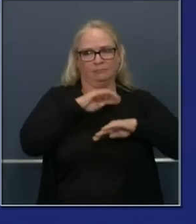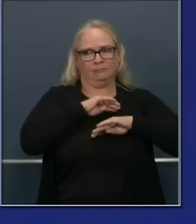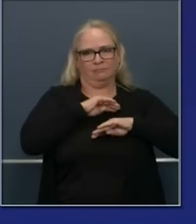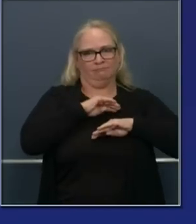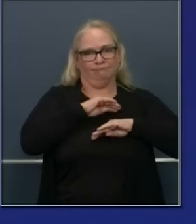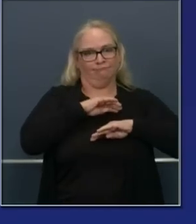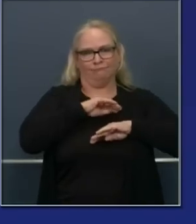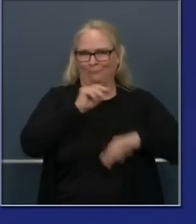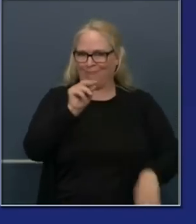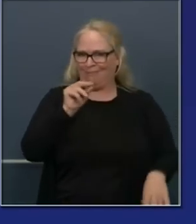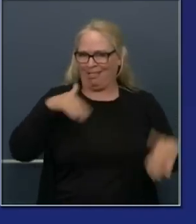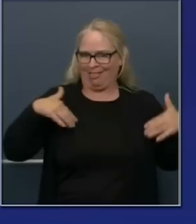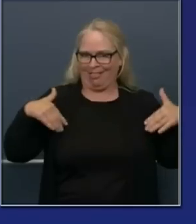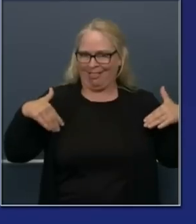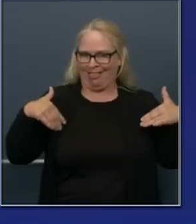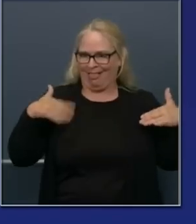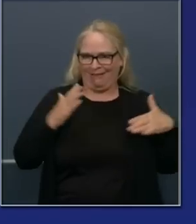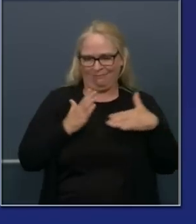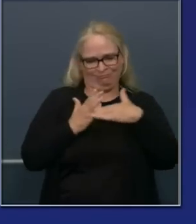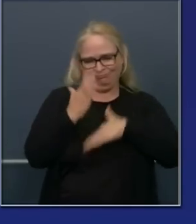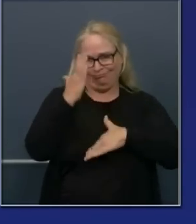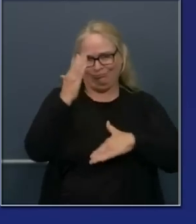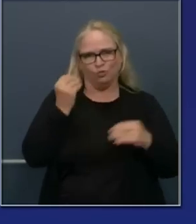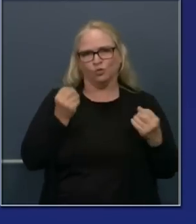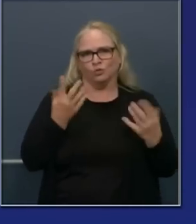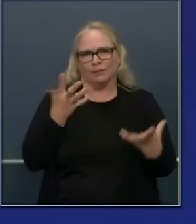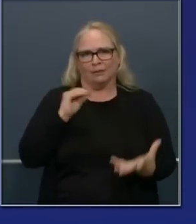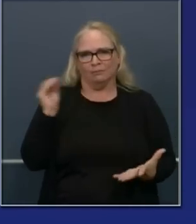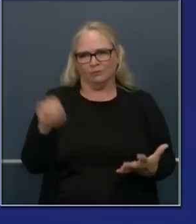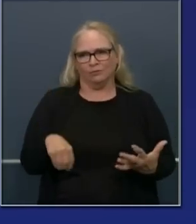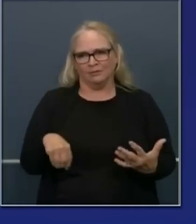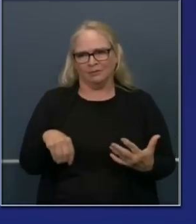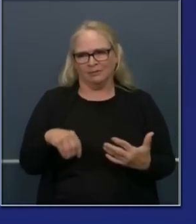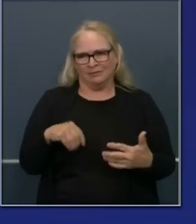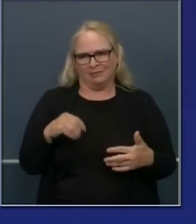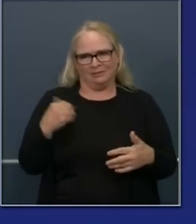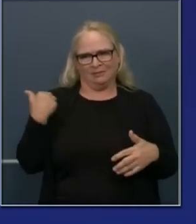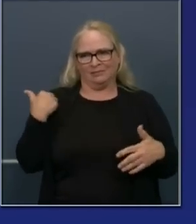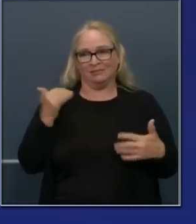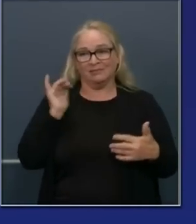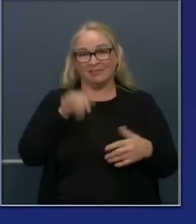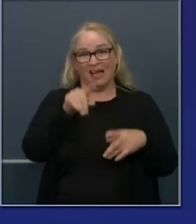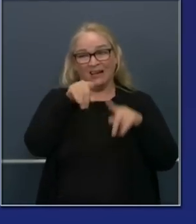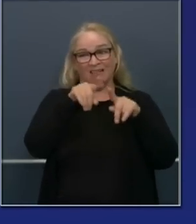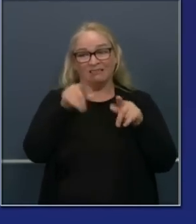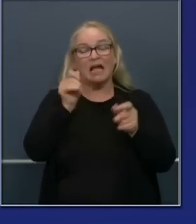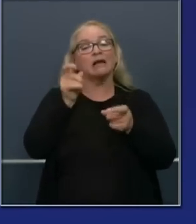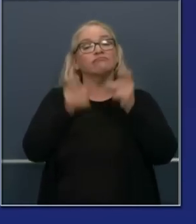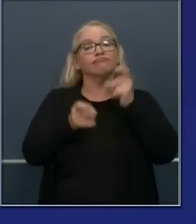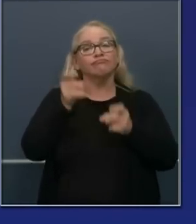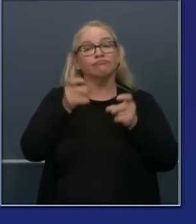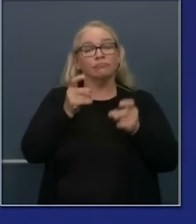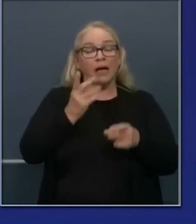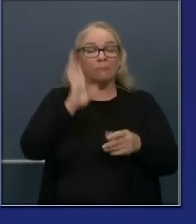THAT WE'RE SEEING SOME STABILIZATION BUT AGAIN, NO ONE IS SATISFIED BEING NORTH OF 7% AND WE GOT CLOSE TO 8% LAST